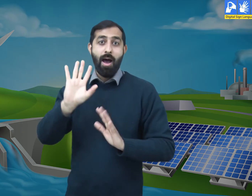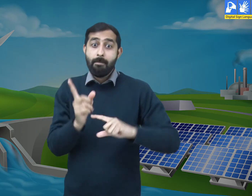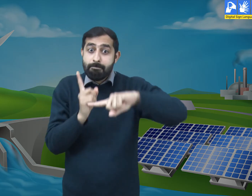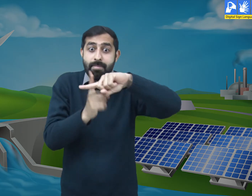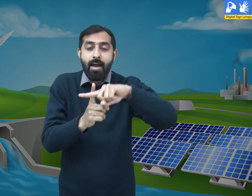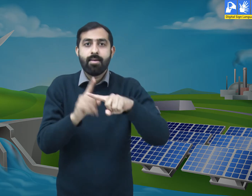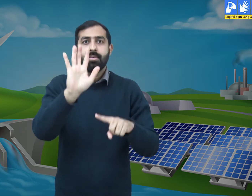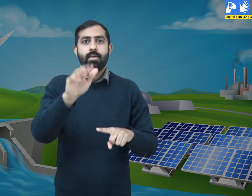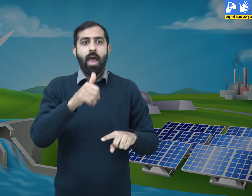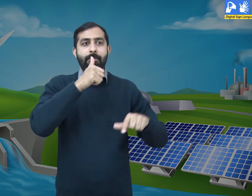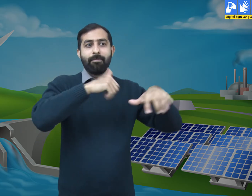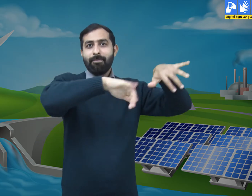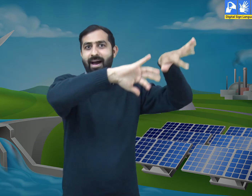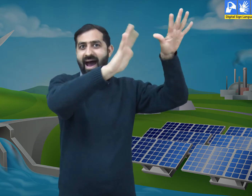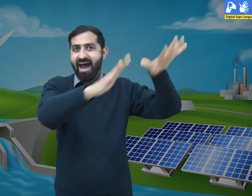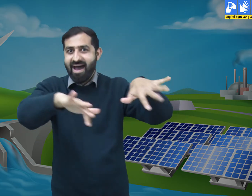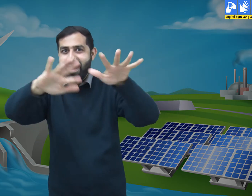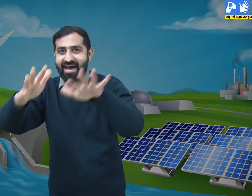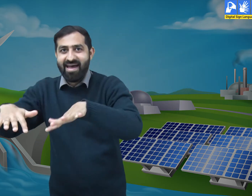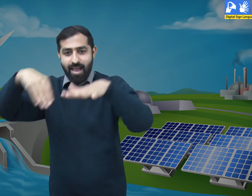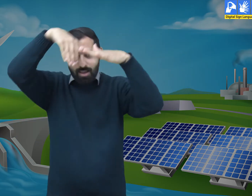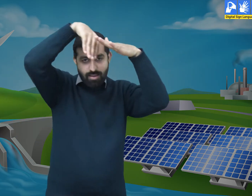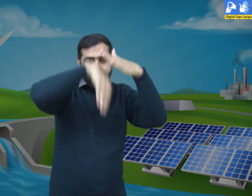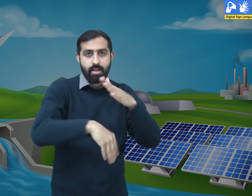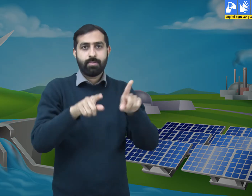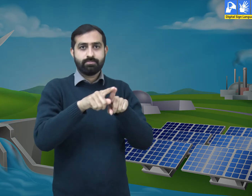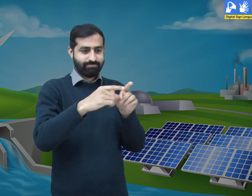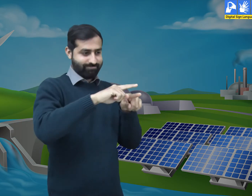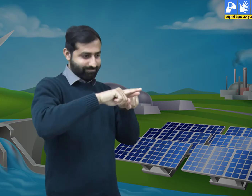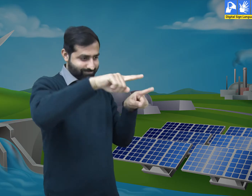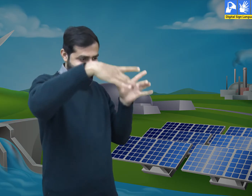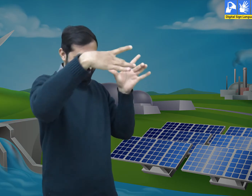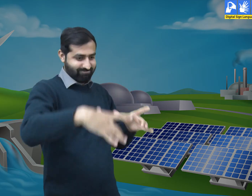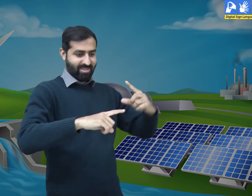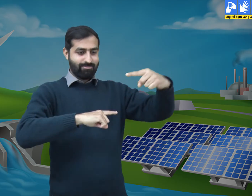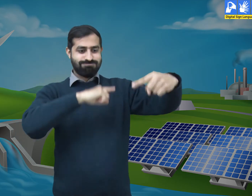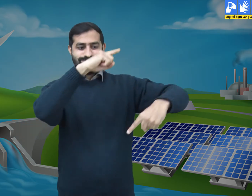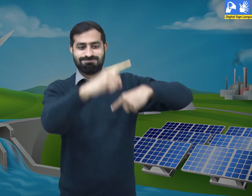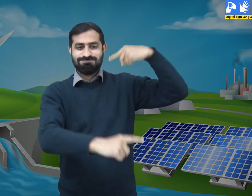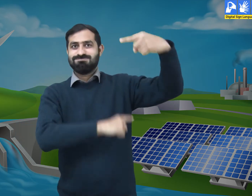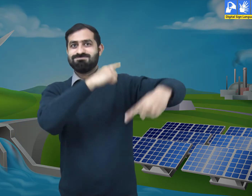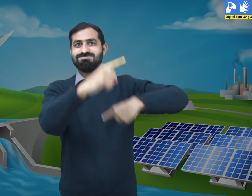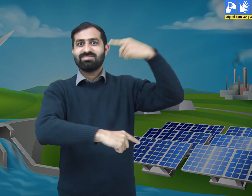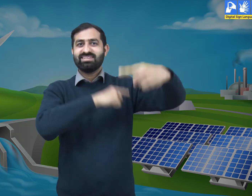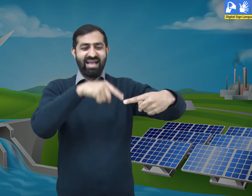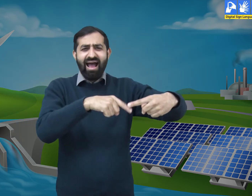Also flowing water of a river and wind was used as a source of energy.